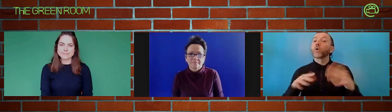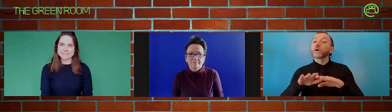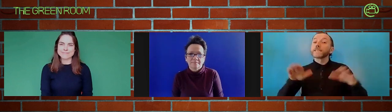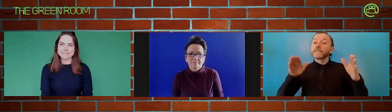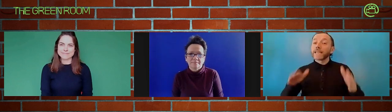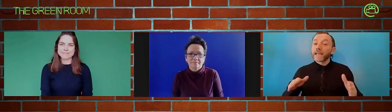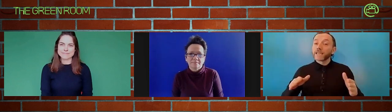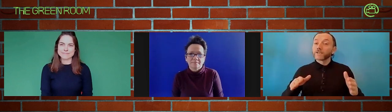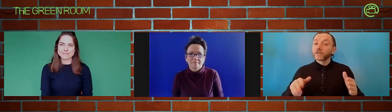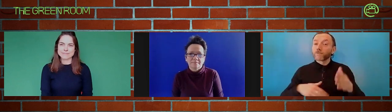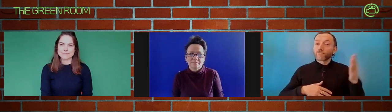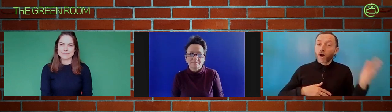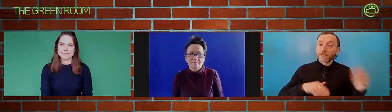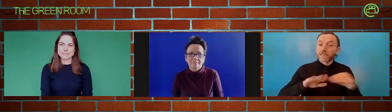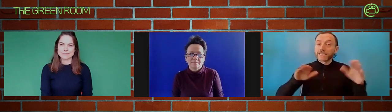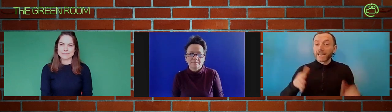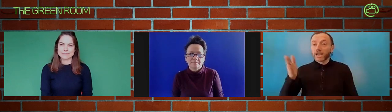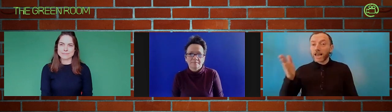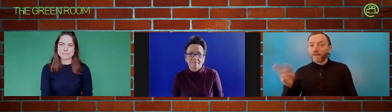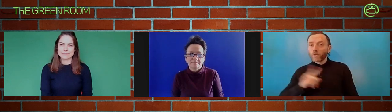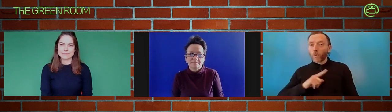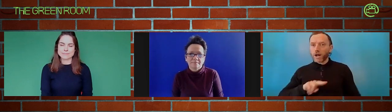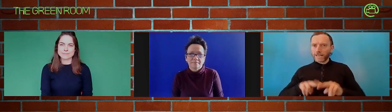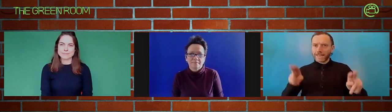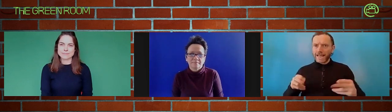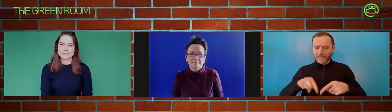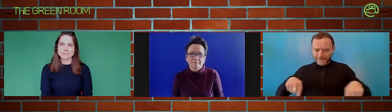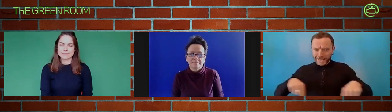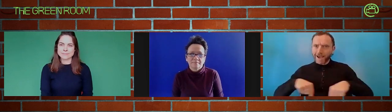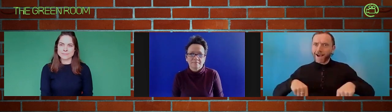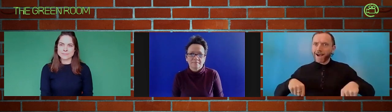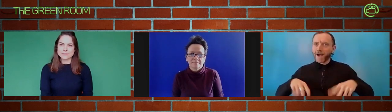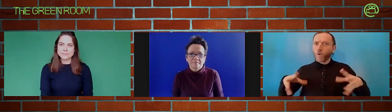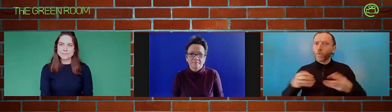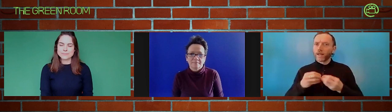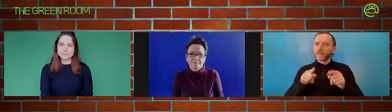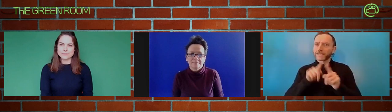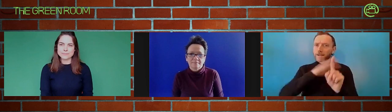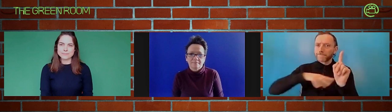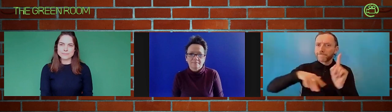because you were on a stage. So I had a fantastic team of deaf